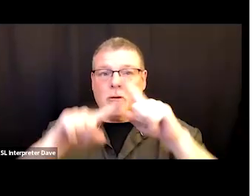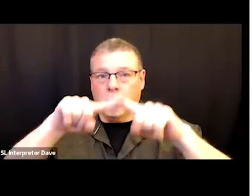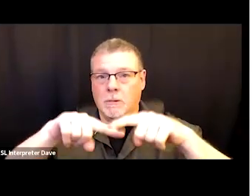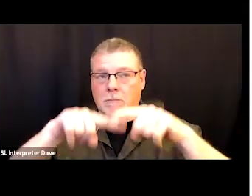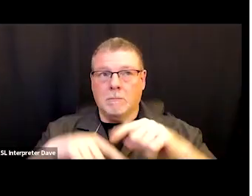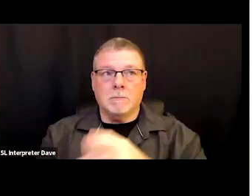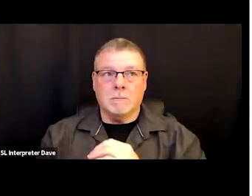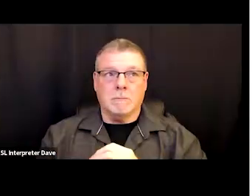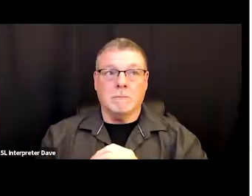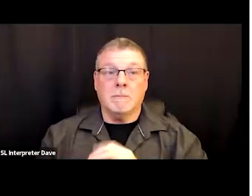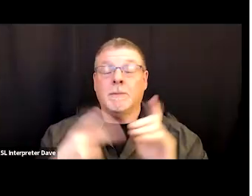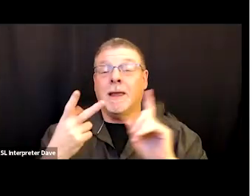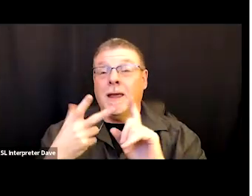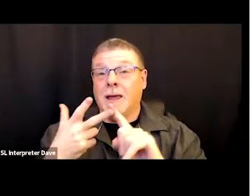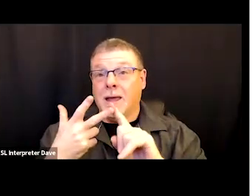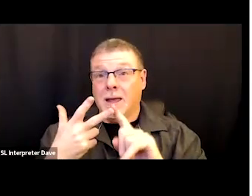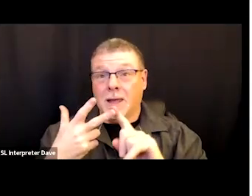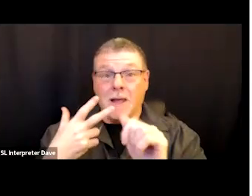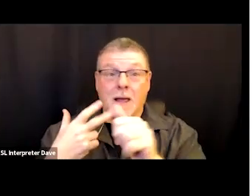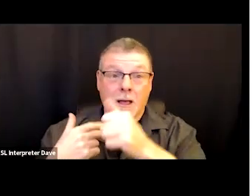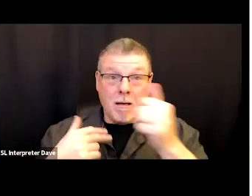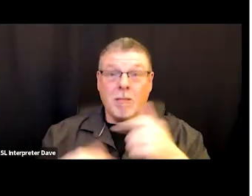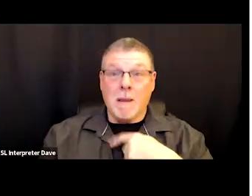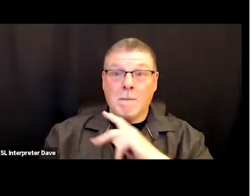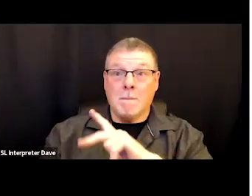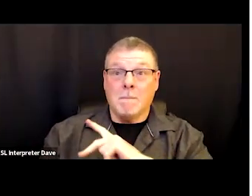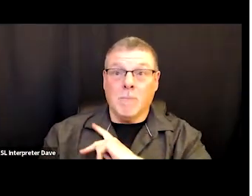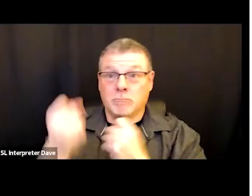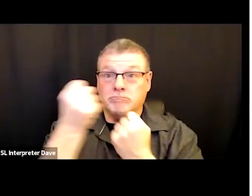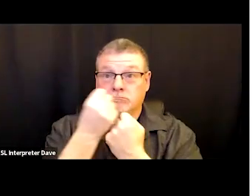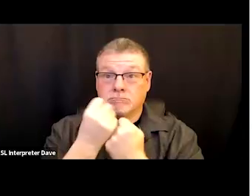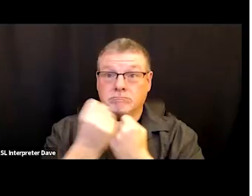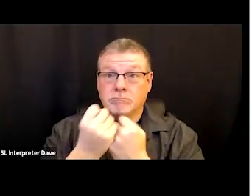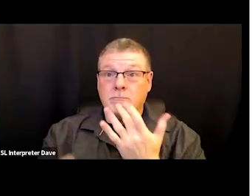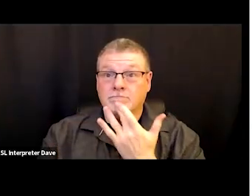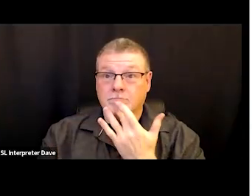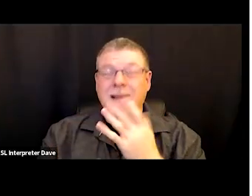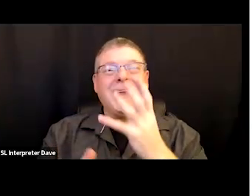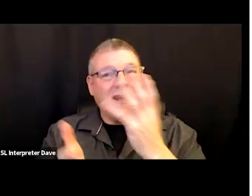The other methodology that I am a personal fan of, and it is cheaper,